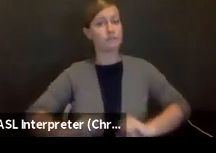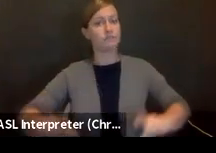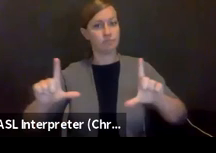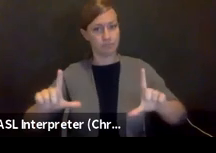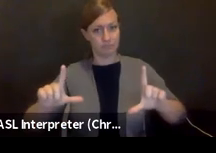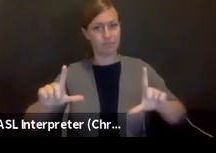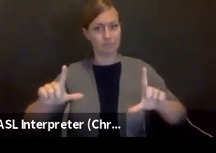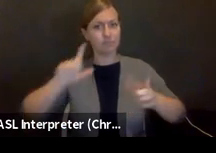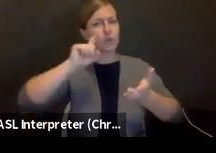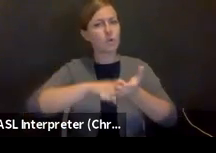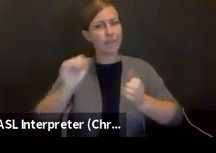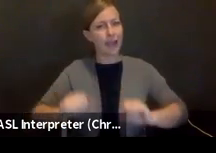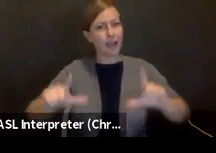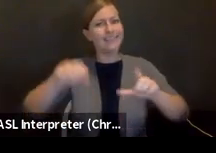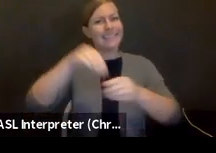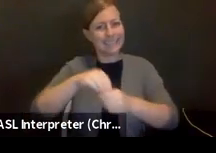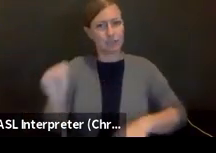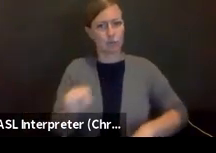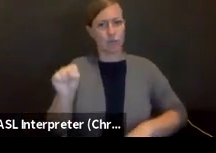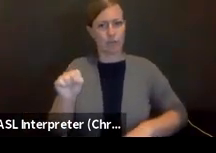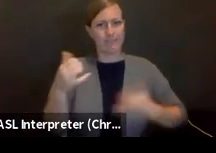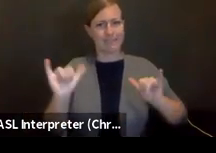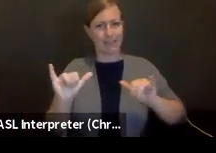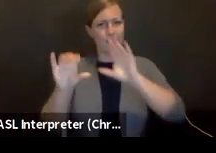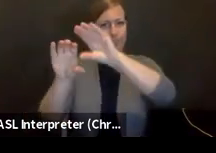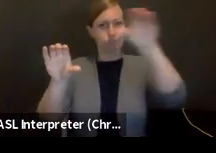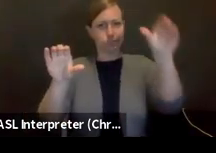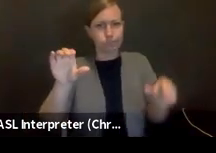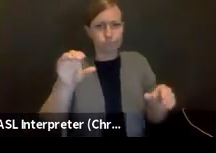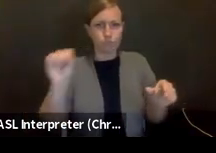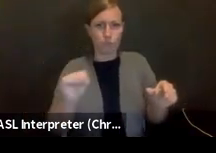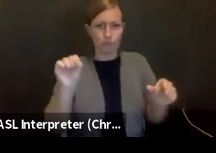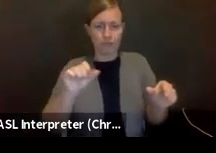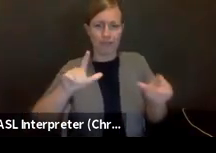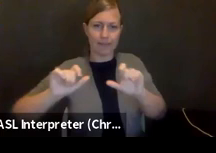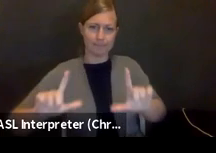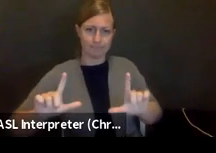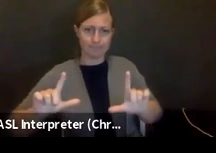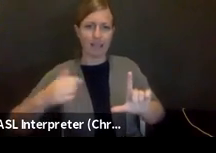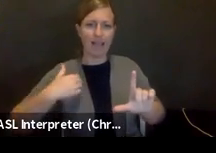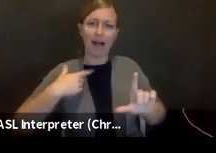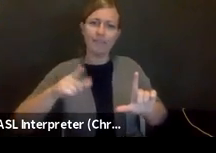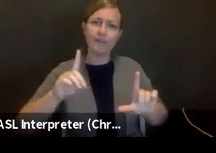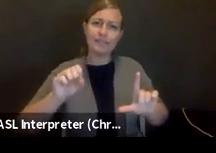ESD 189 - Amy Colburn: Does most right within school. A. G. So, just like how we sent them to a website internal to school. I can have them do